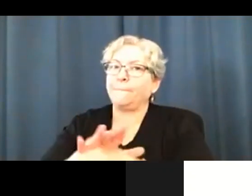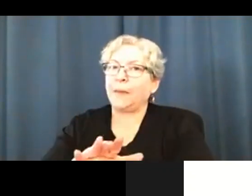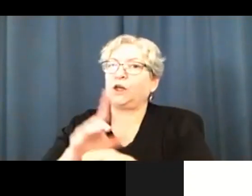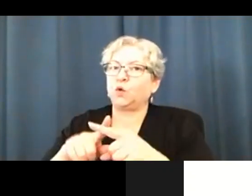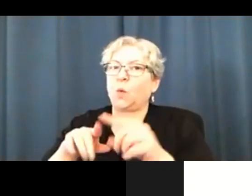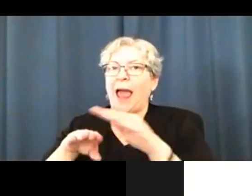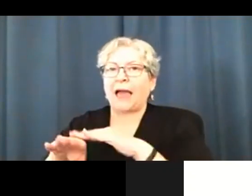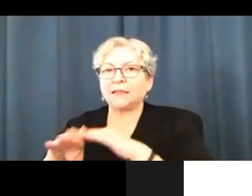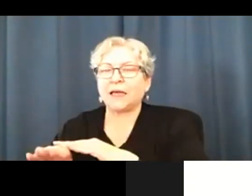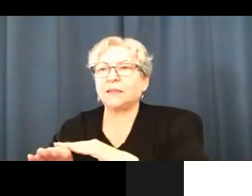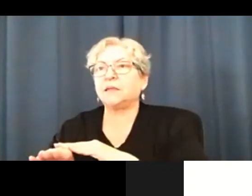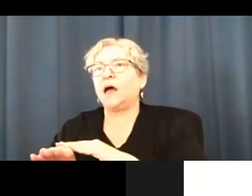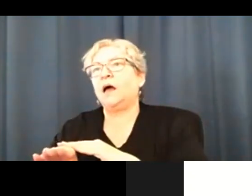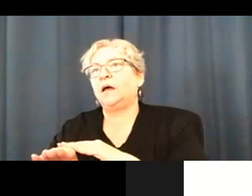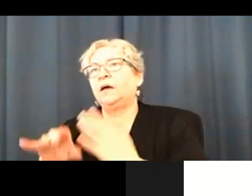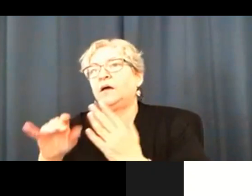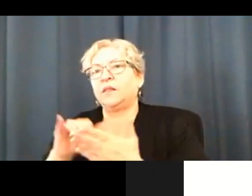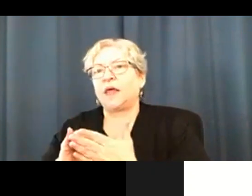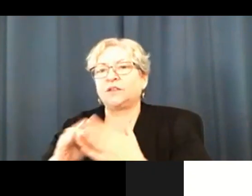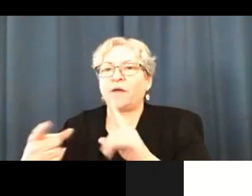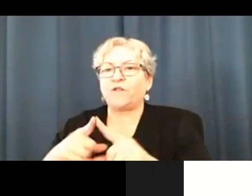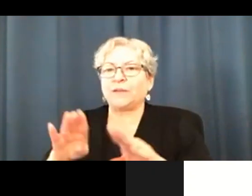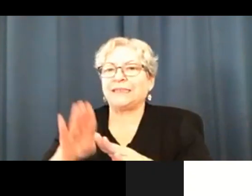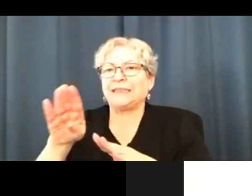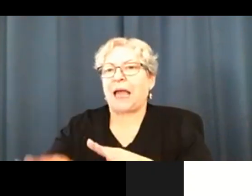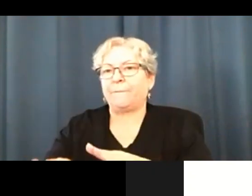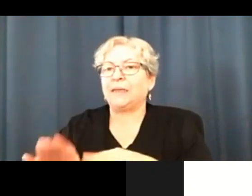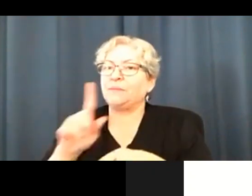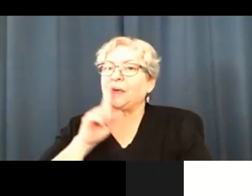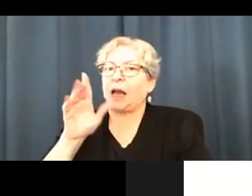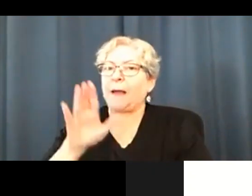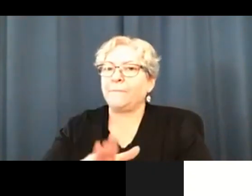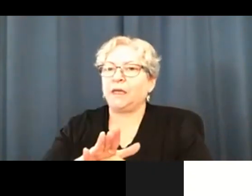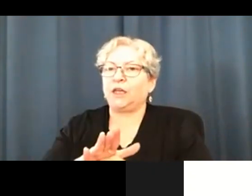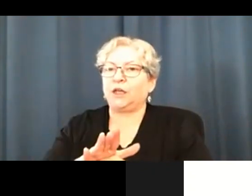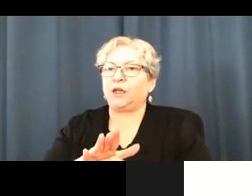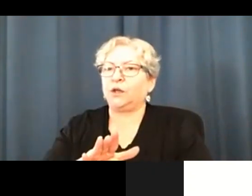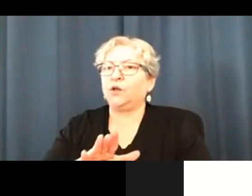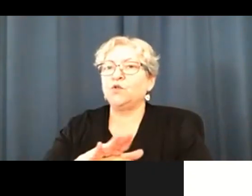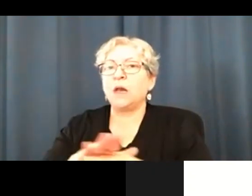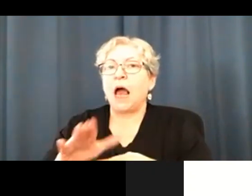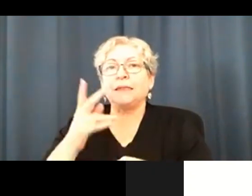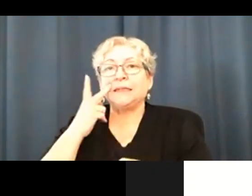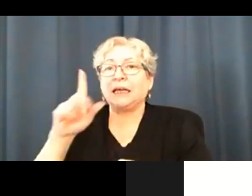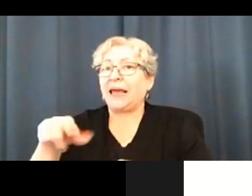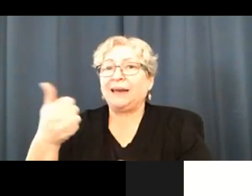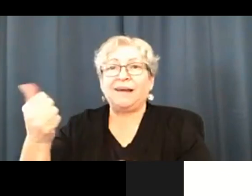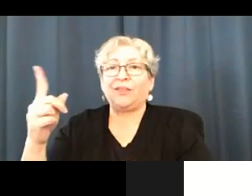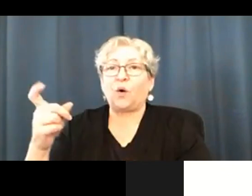And that's the first step, is being committed to it. So, not seeing any other questions...